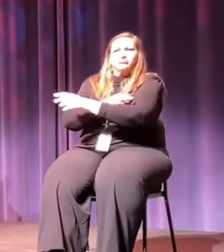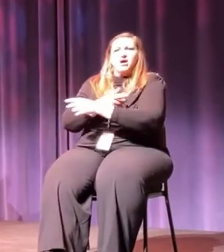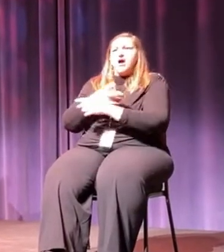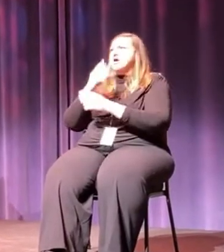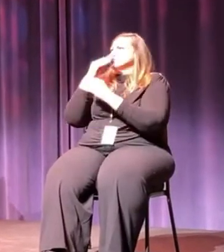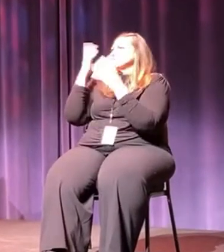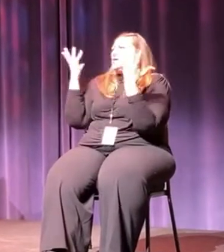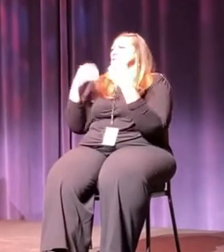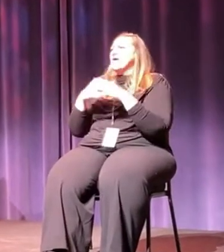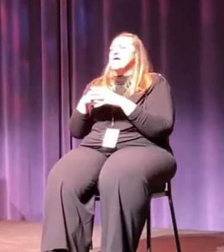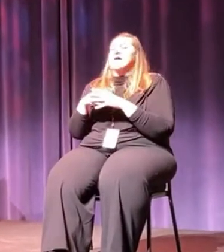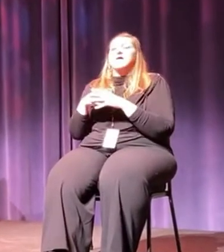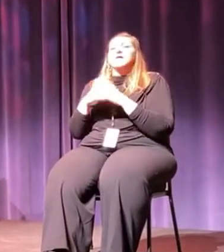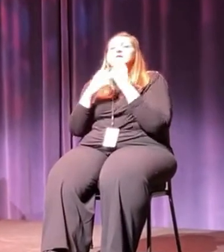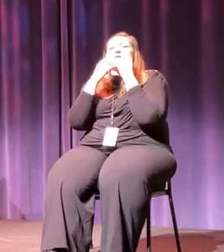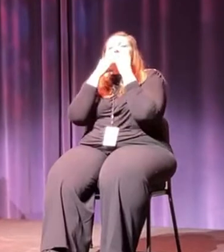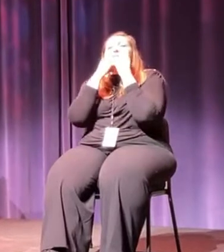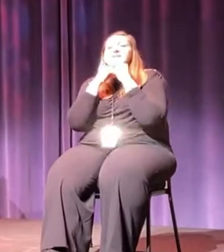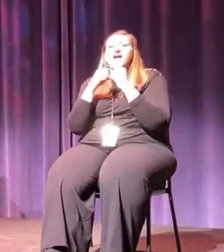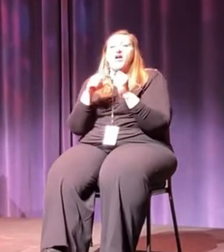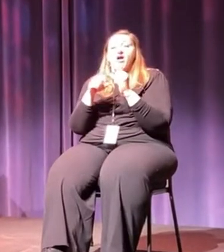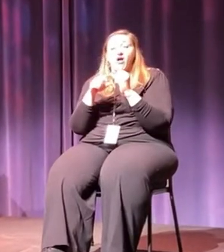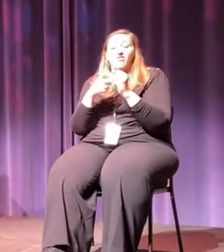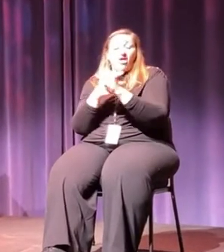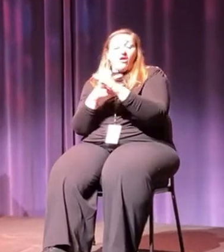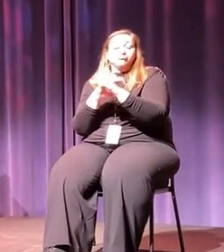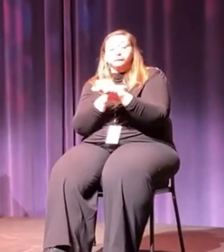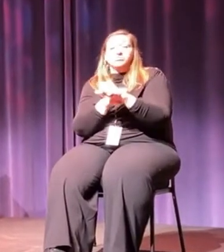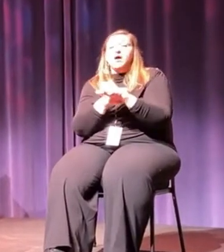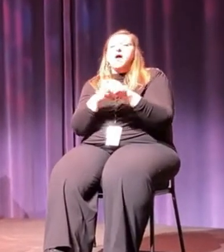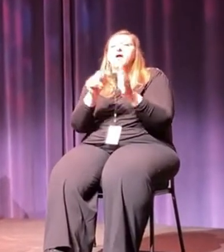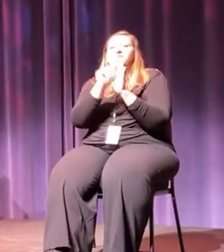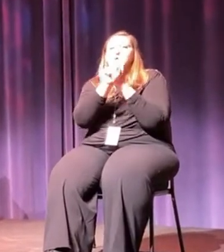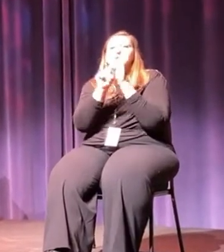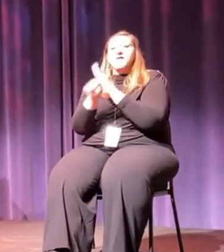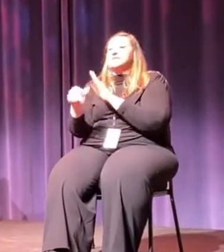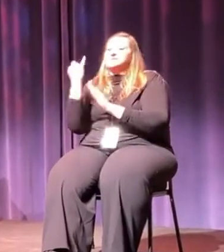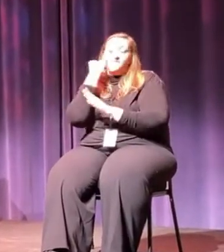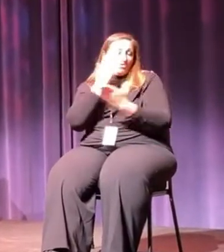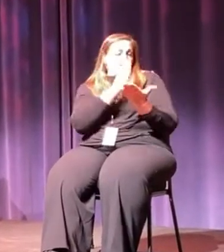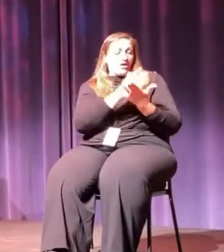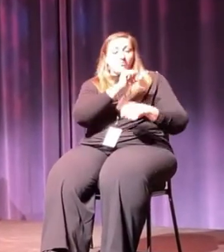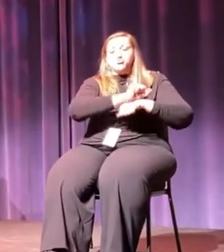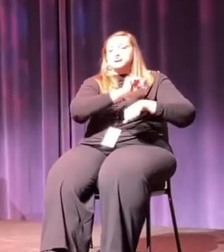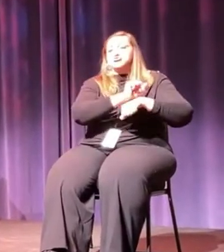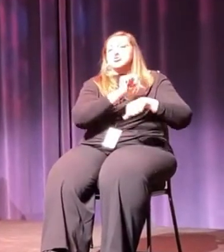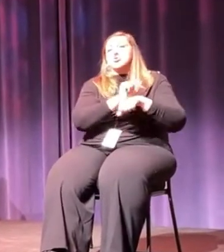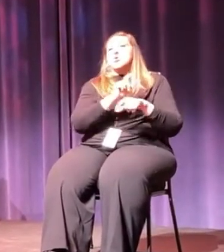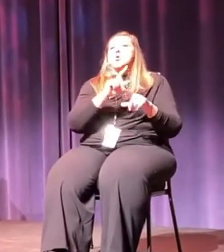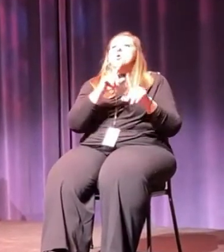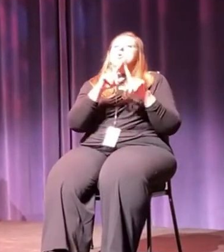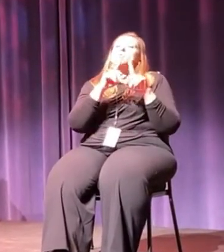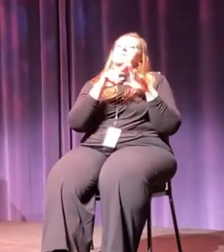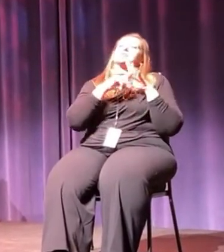They just cared that it killed us when we stopped working, when we started to lean too heavily